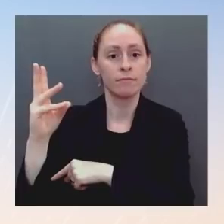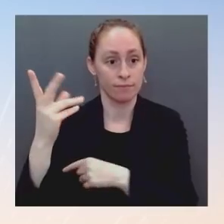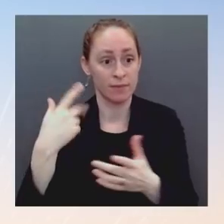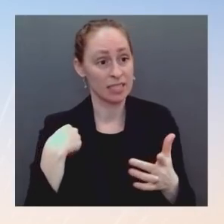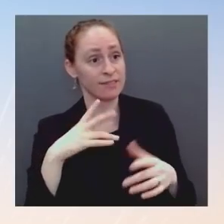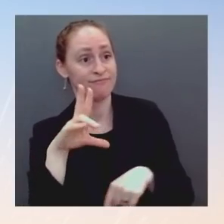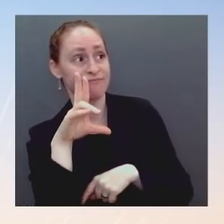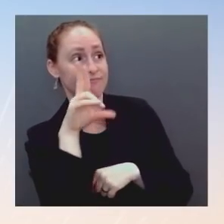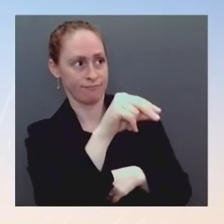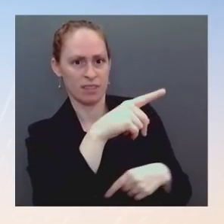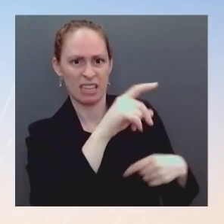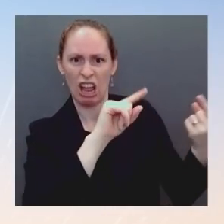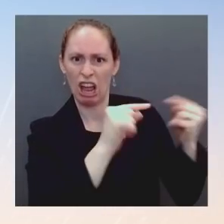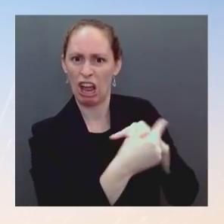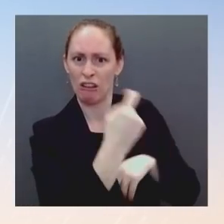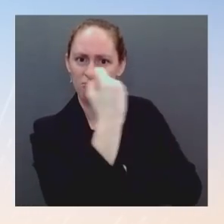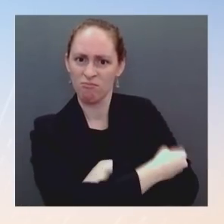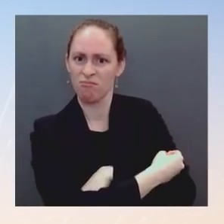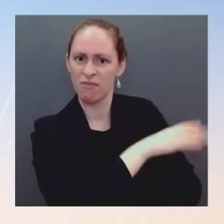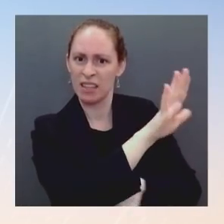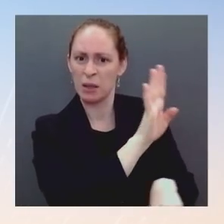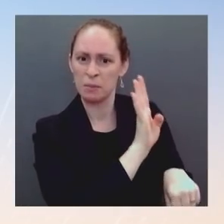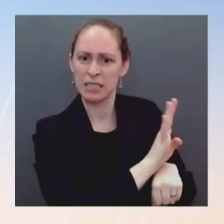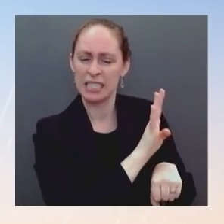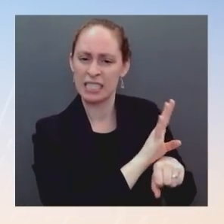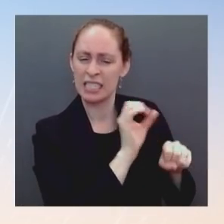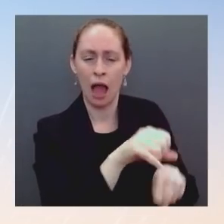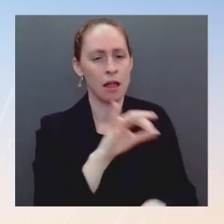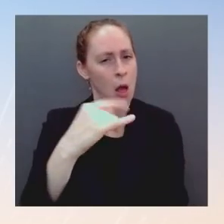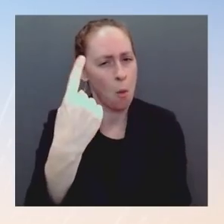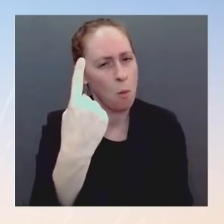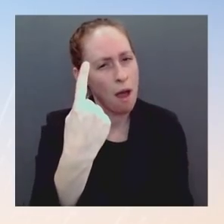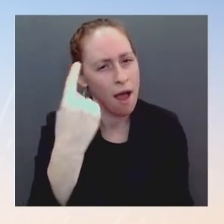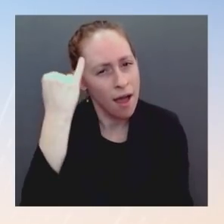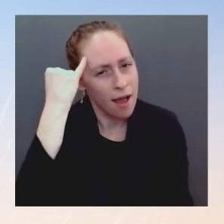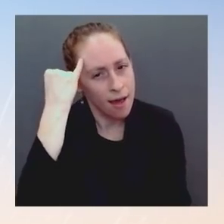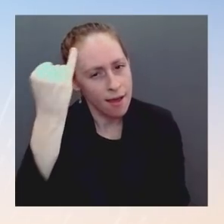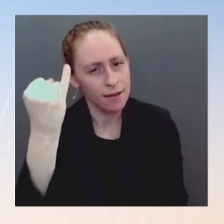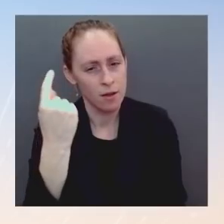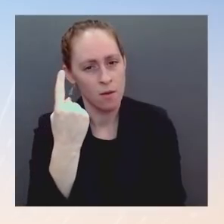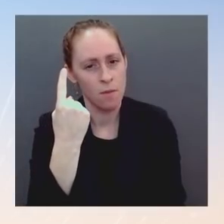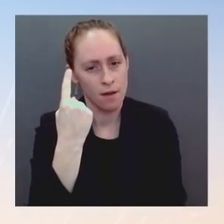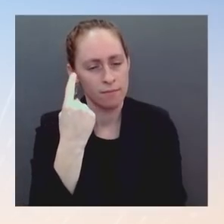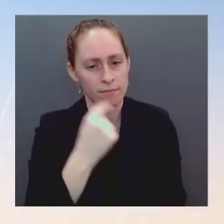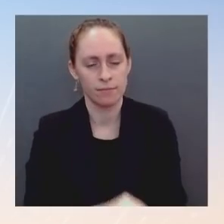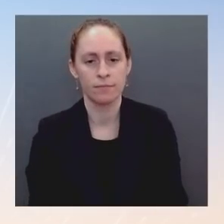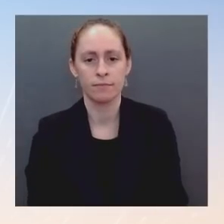to hit Russia from all angles. And this is -- when Jake Sullivan came here several weeks ago and talked about how this will be far above